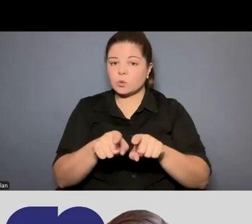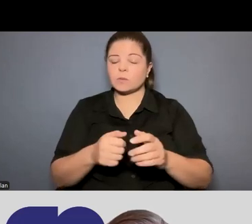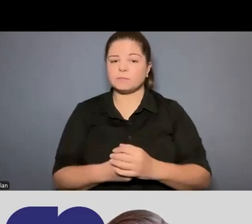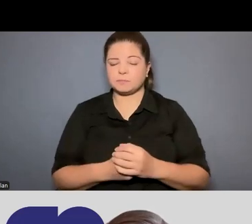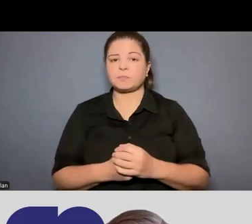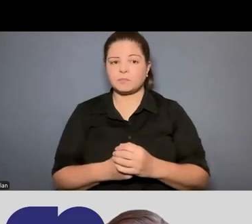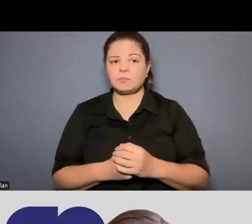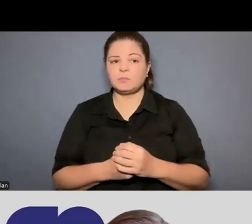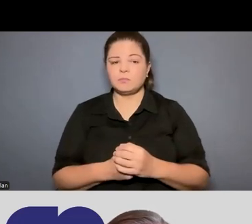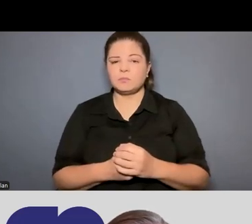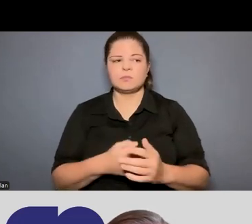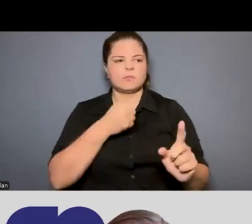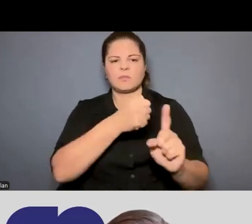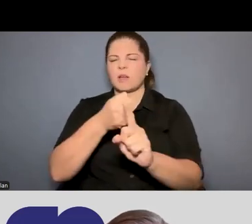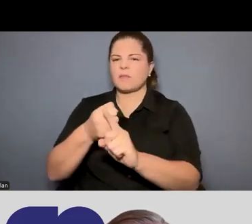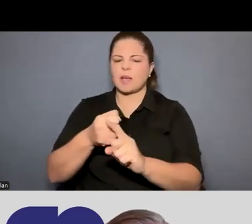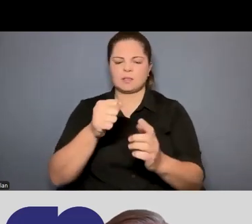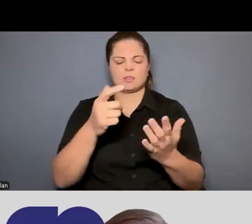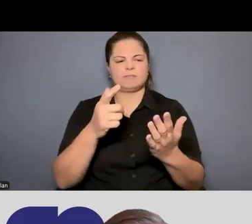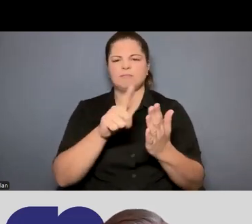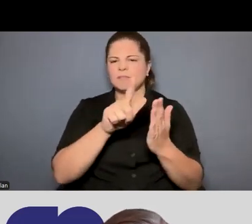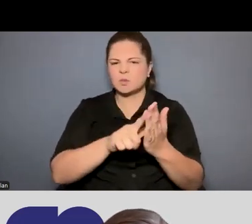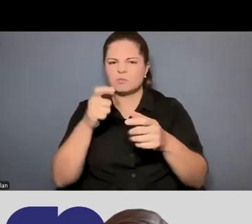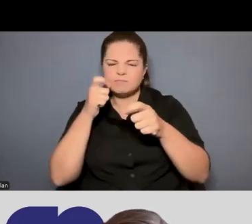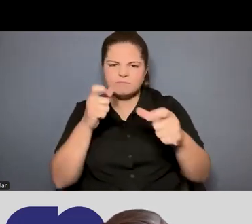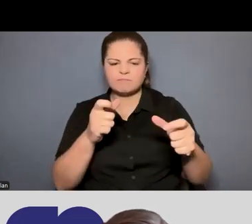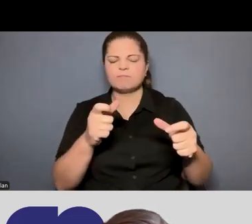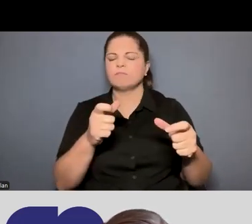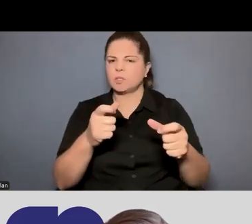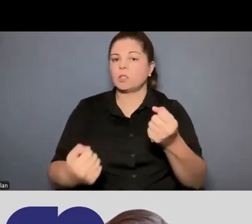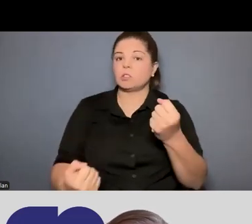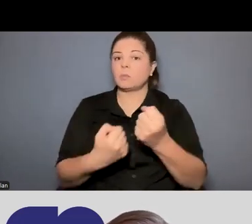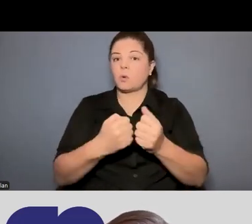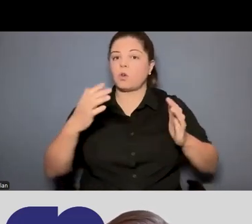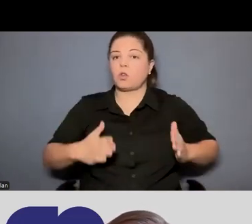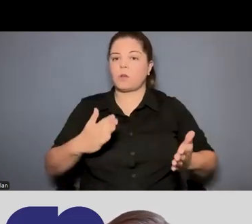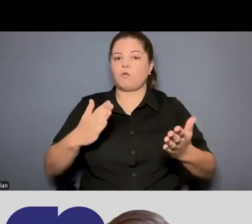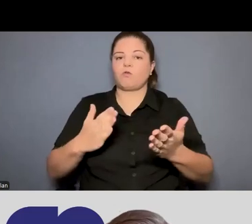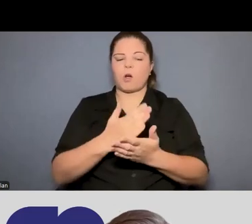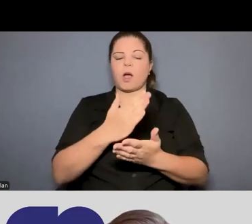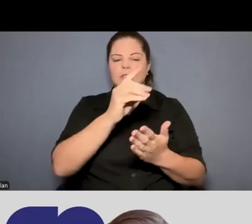the range of regulatory schemes which support the Human Rights Discrimination jurisdictions